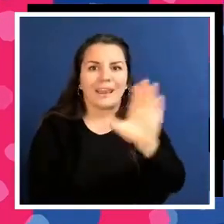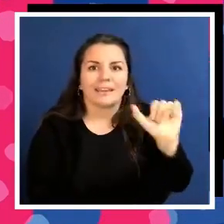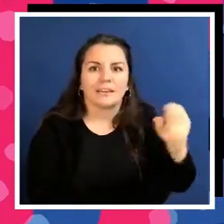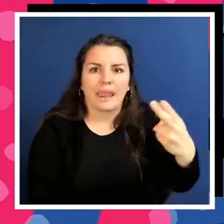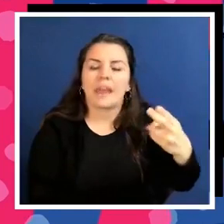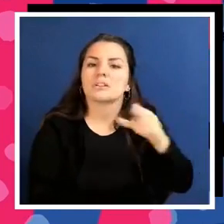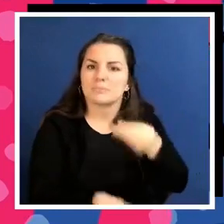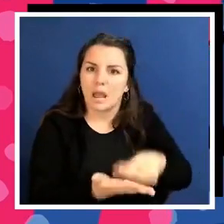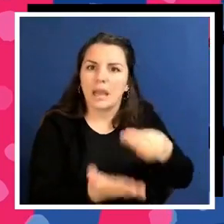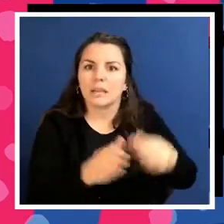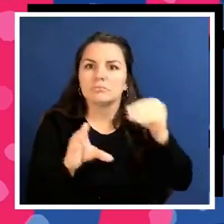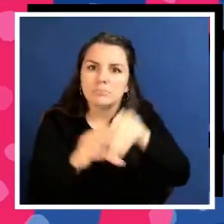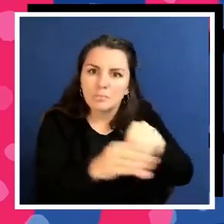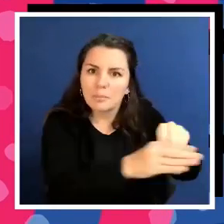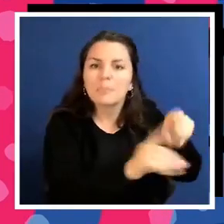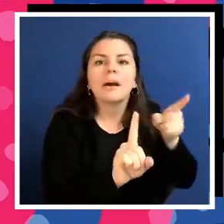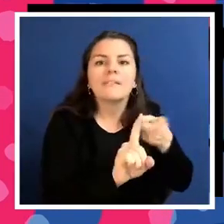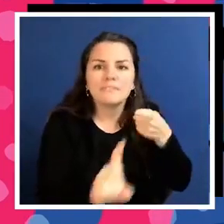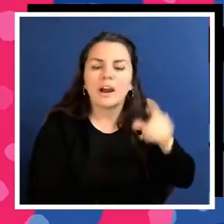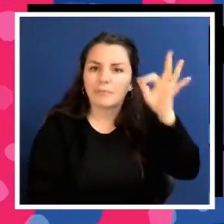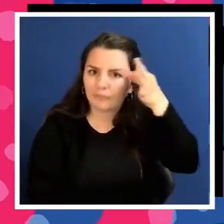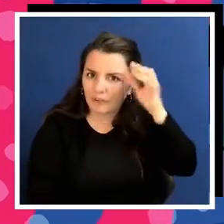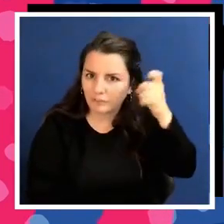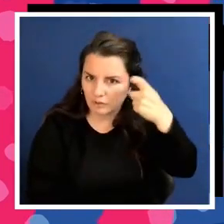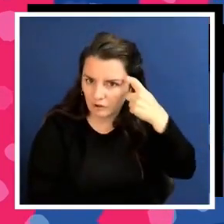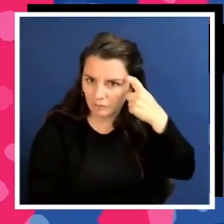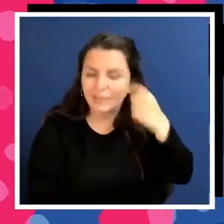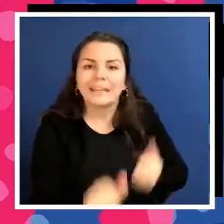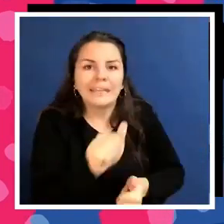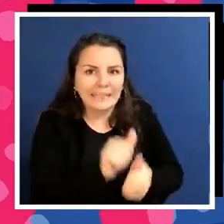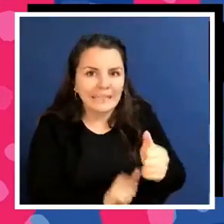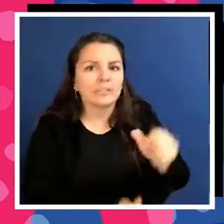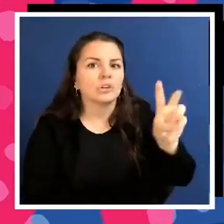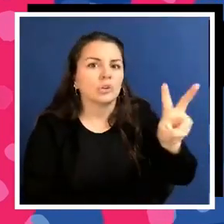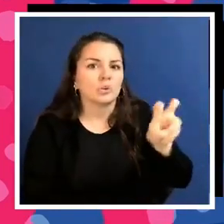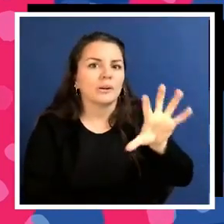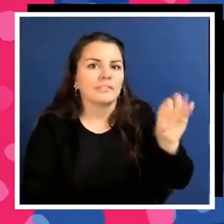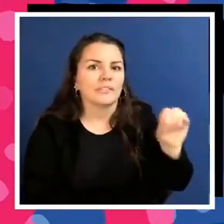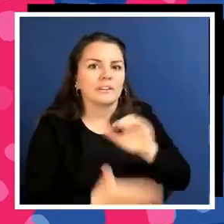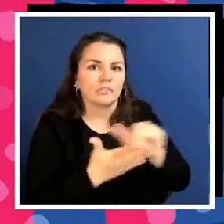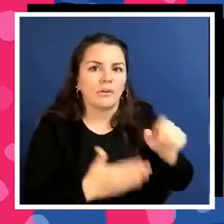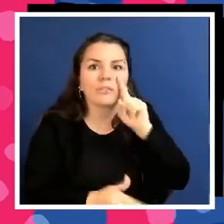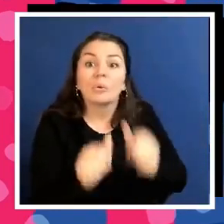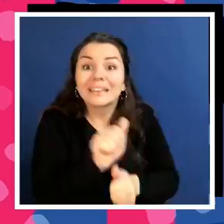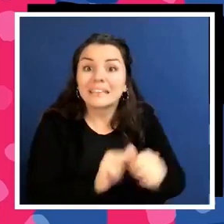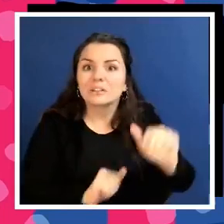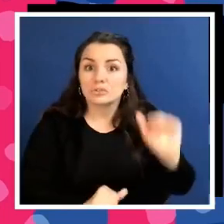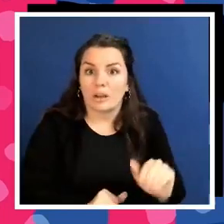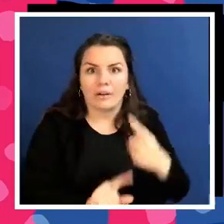TO MY FELLOW PARENTS OUT THERE, CHECK YOUR BANK ACCOUNTS. MONTHLY PAYMENTS STARTED GOING OUT ON JULY 15 AS PART OF THE NEW CHILD TAX CREDIT.